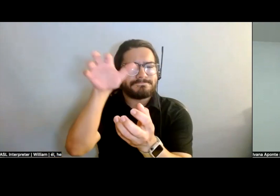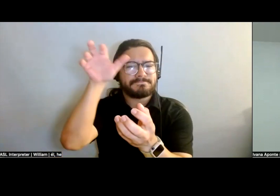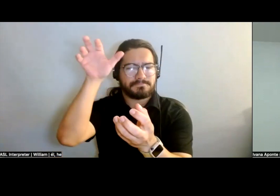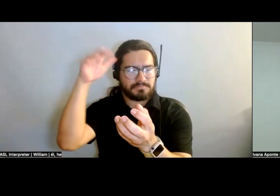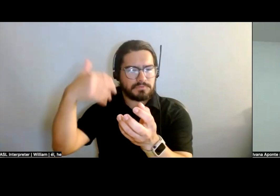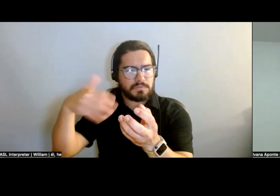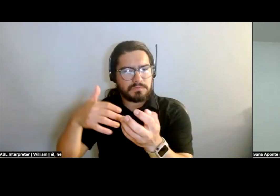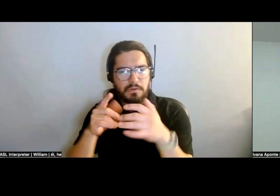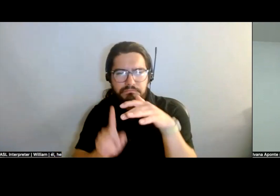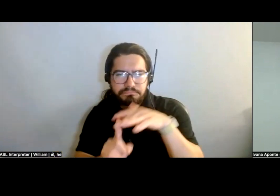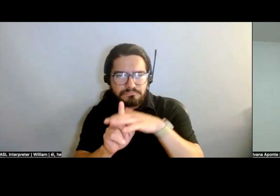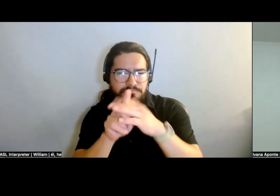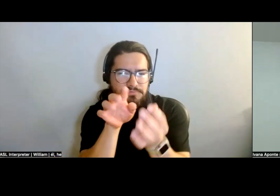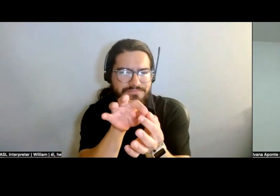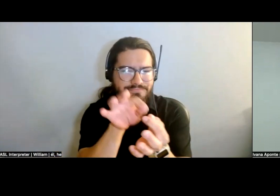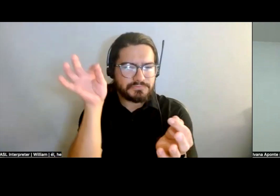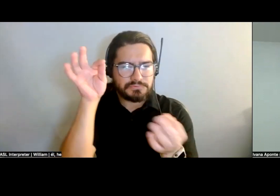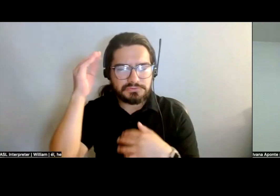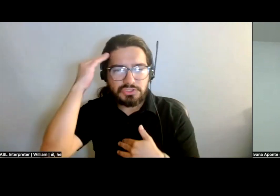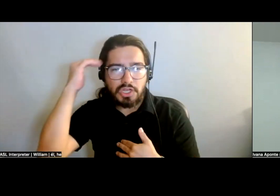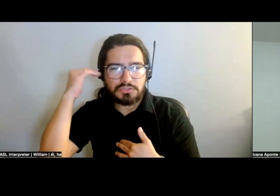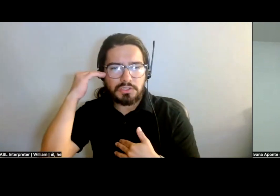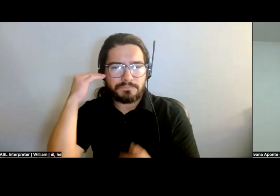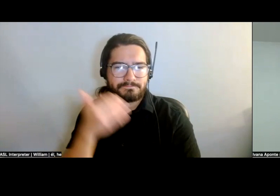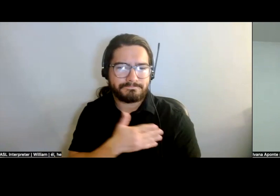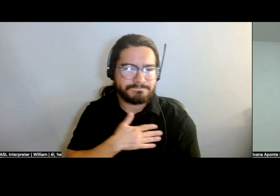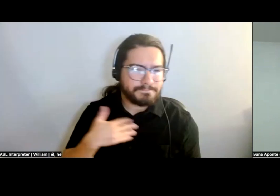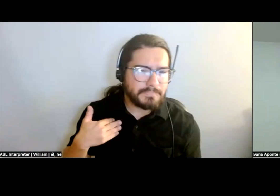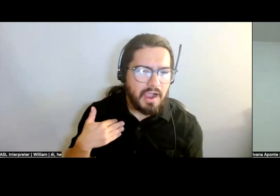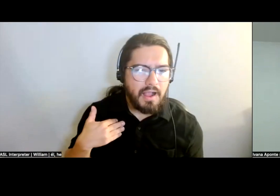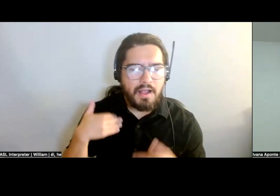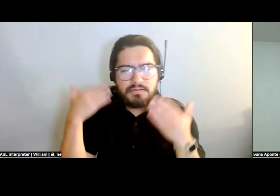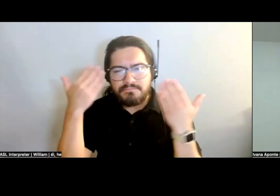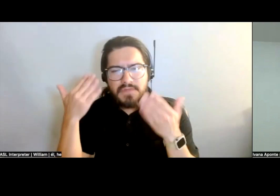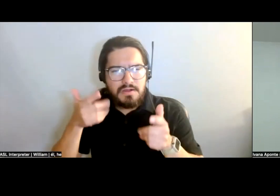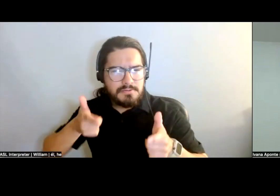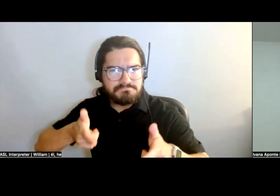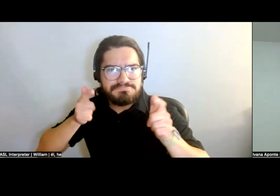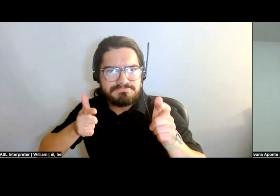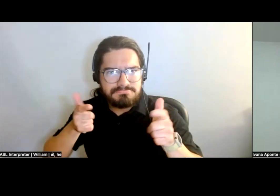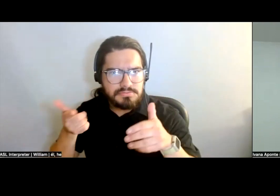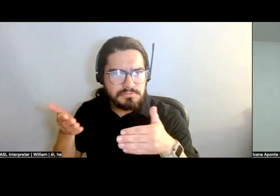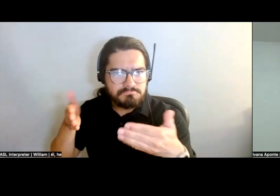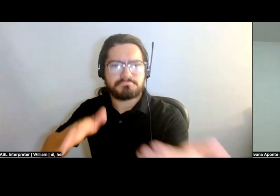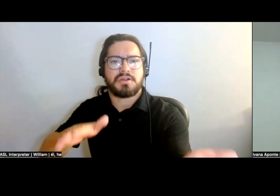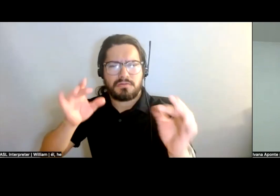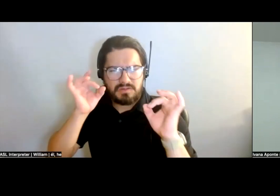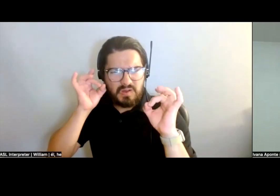Remanentes Huellas profundas en el cemento que están, pero se ignoran